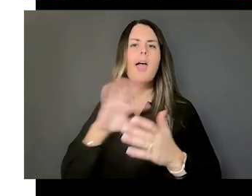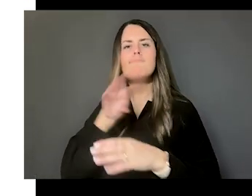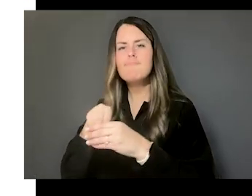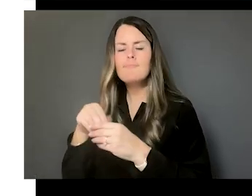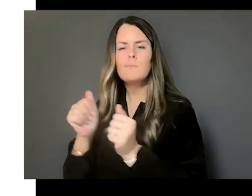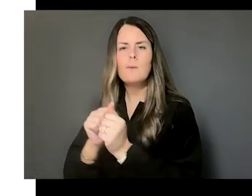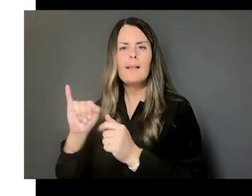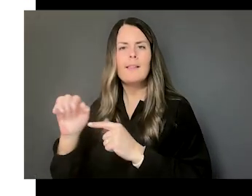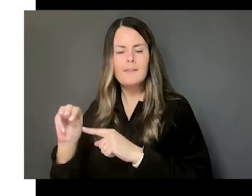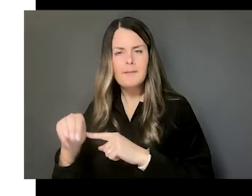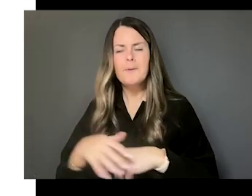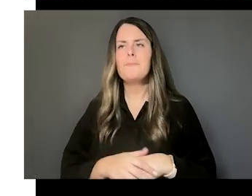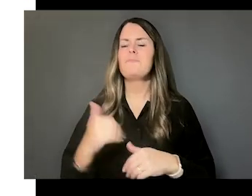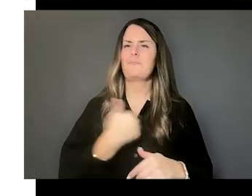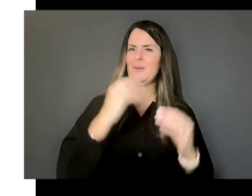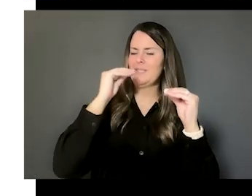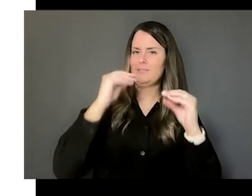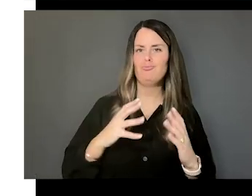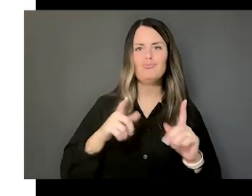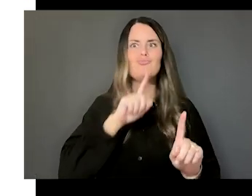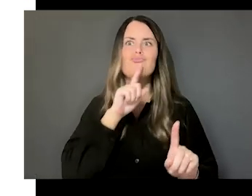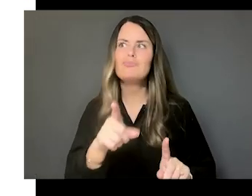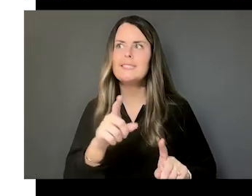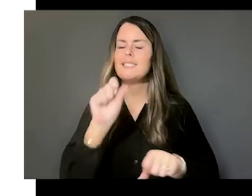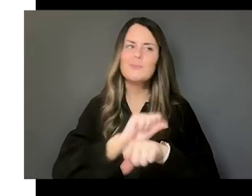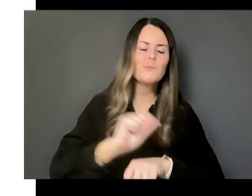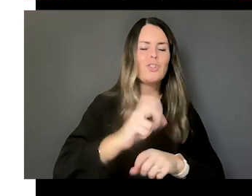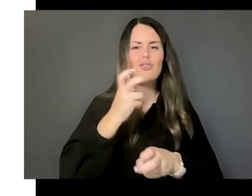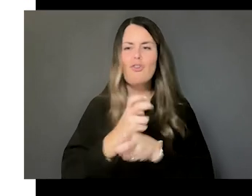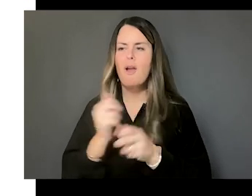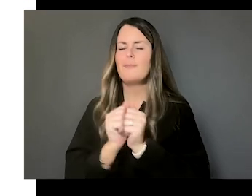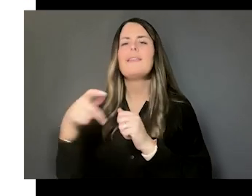And our teachers who were really working hard with Peg and,